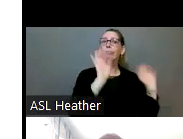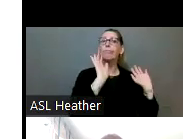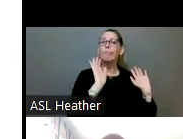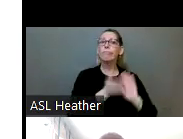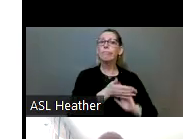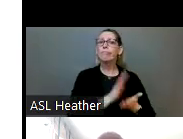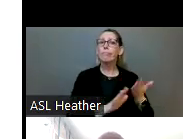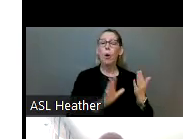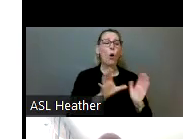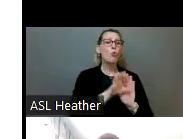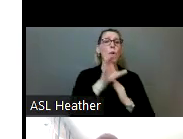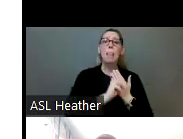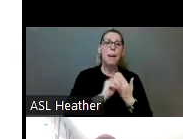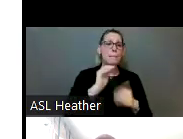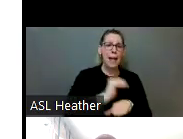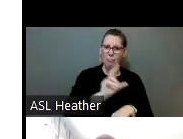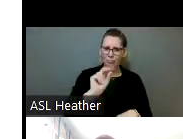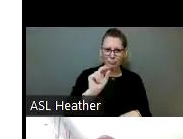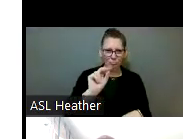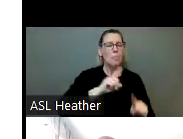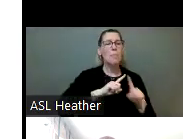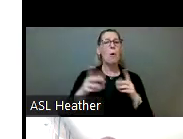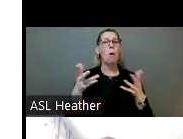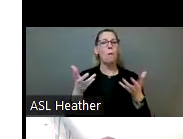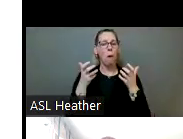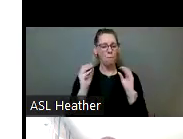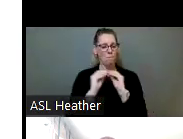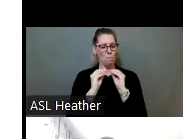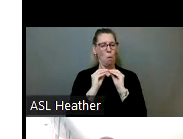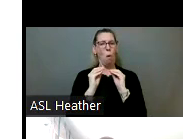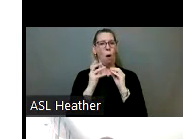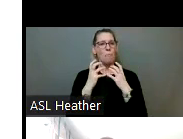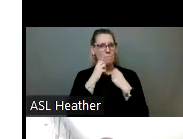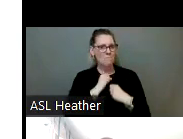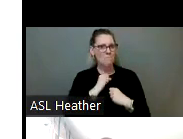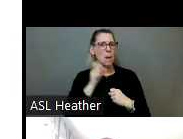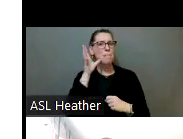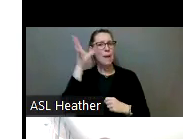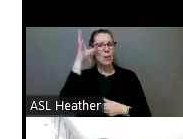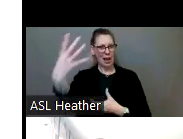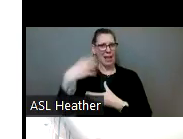nights, but how are we doing meaningful parent engagement? Are you reaching out